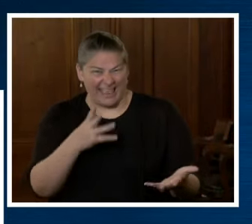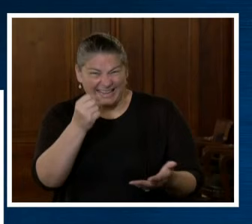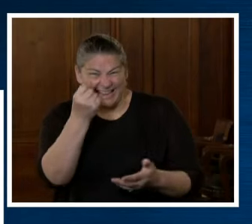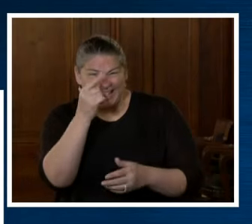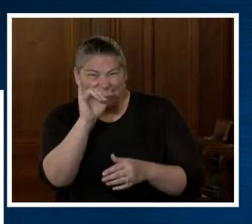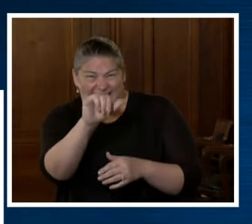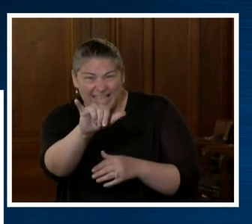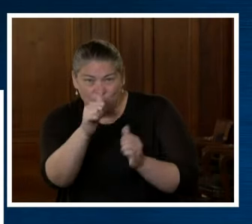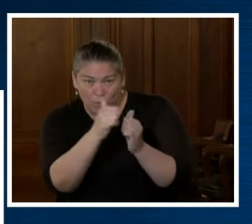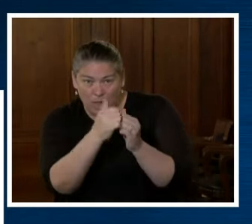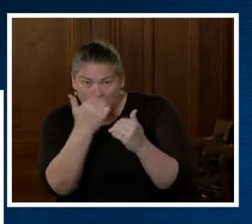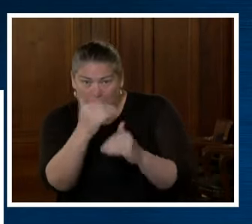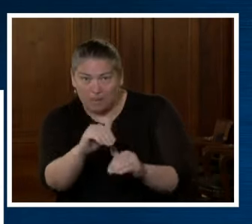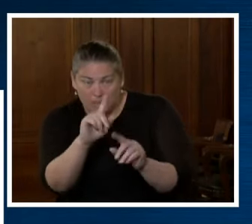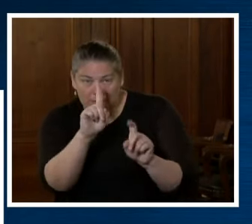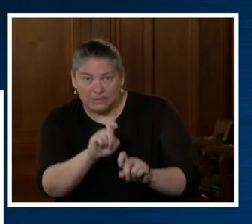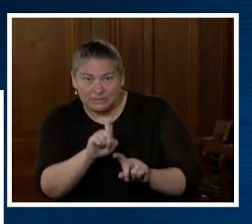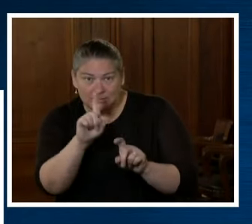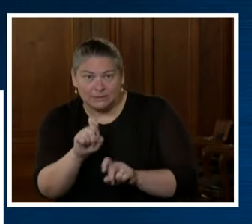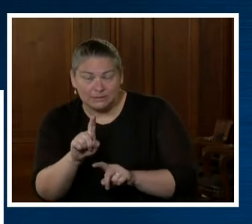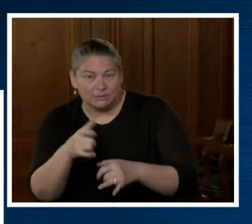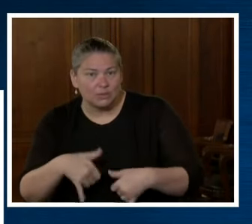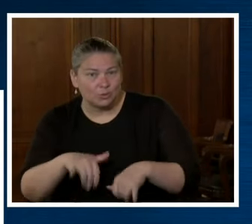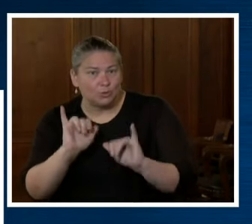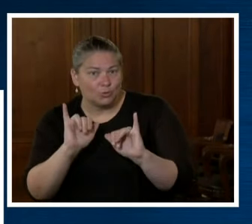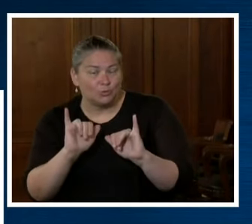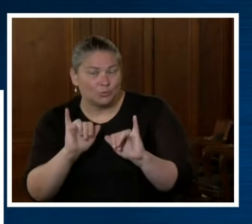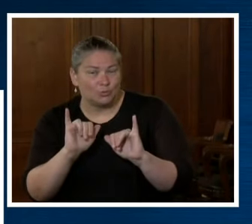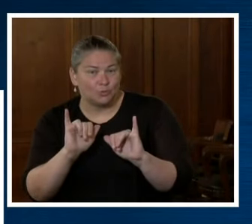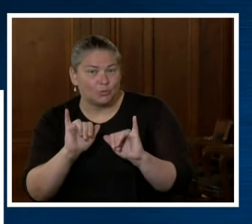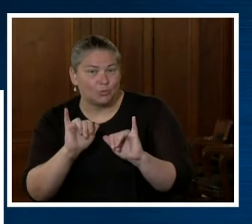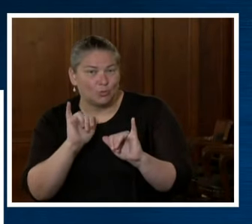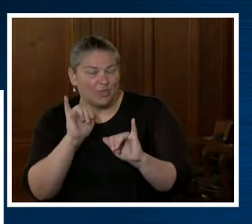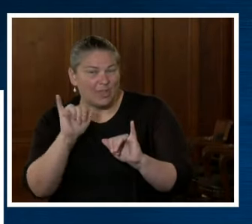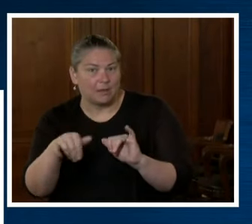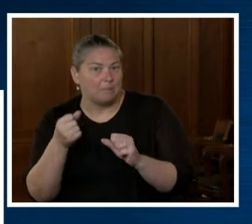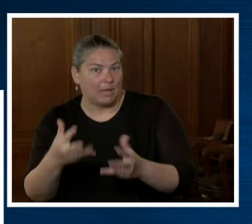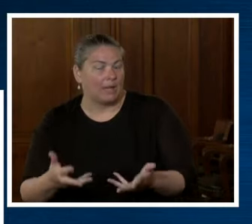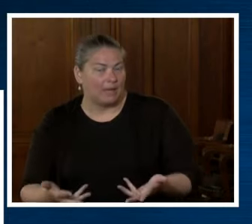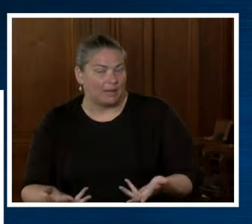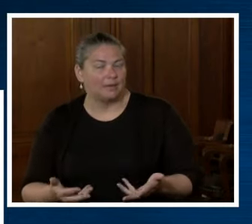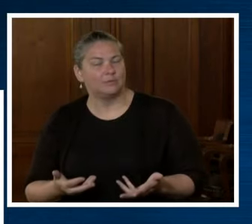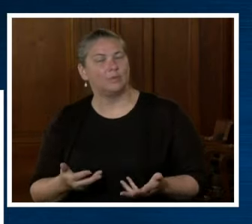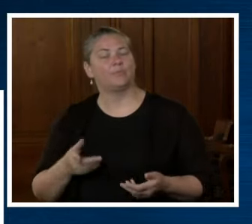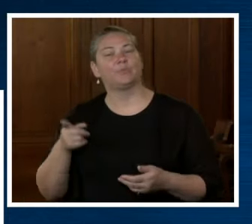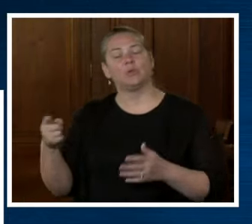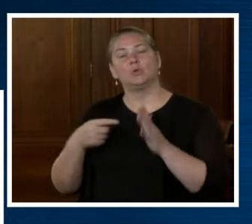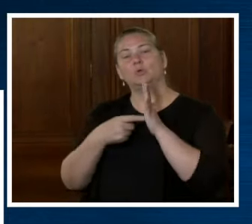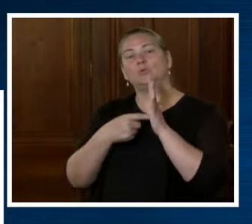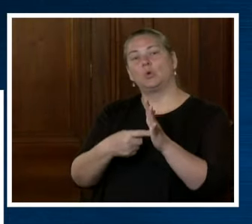THAT'S UP THERE THAT YOU SEE THAT'S RIGHT UNDERNEATH IT ISY